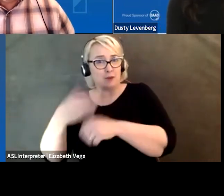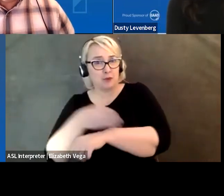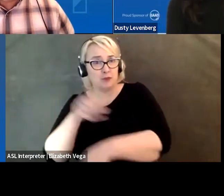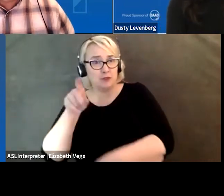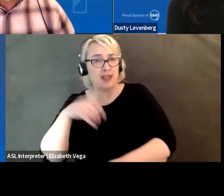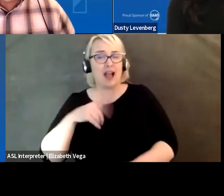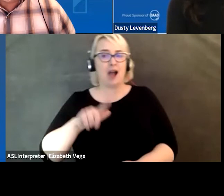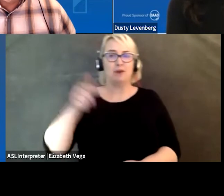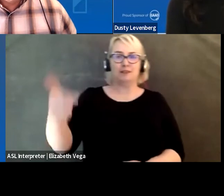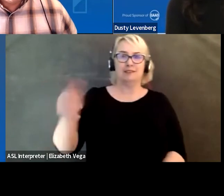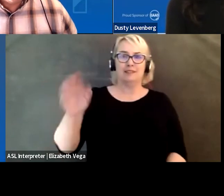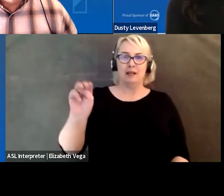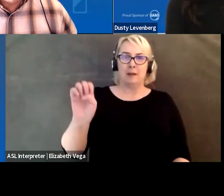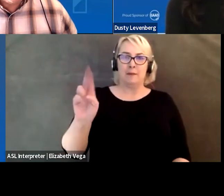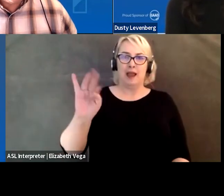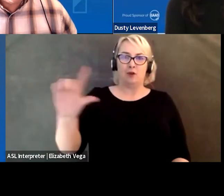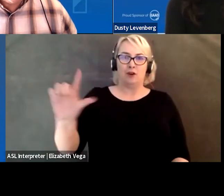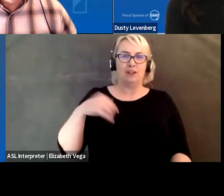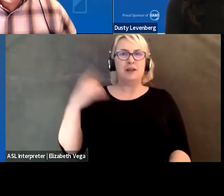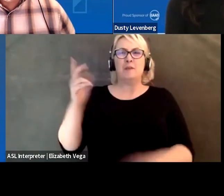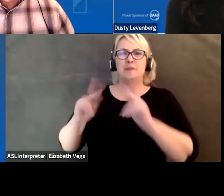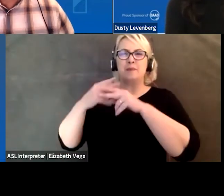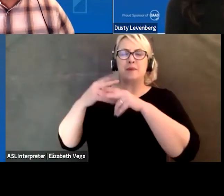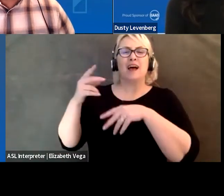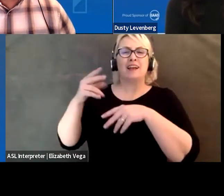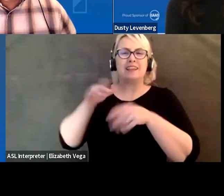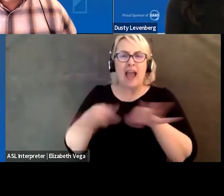Marijuana, what was the other one we had the other day that was pretty funny.